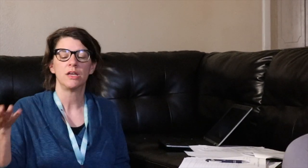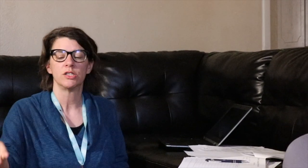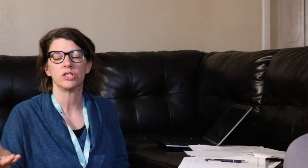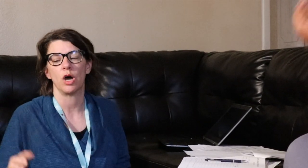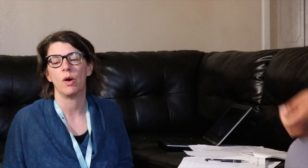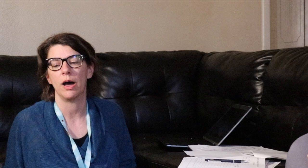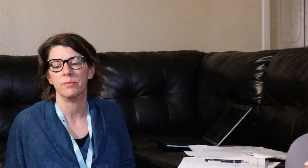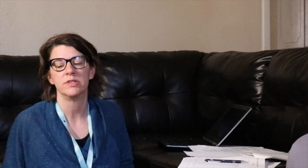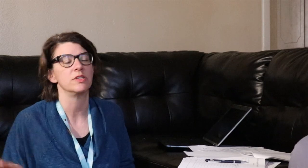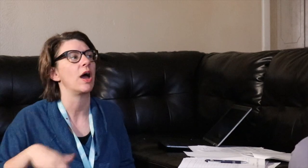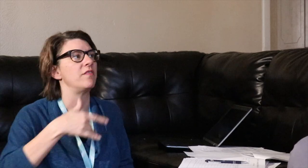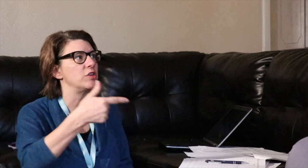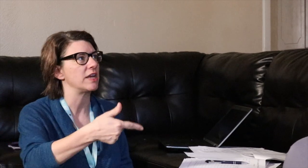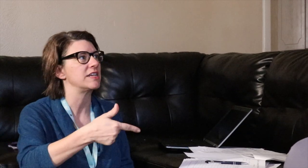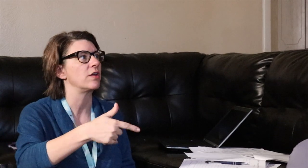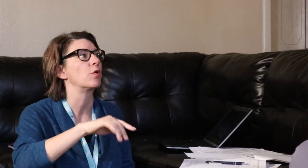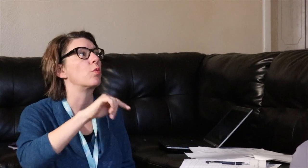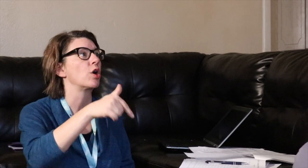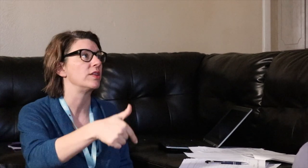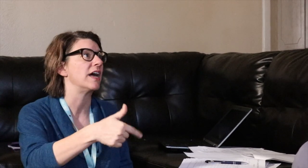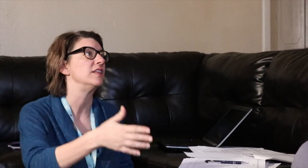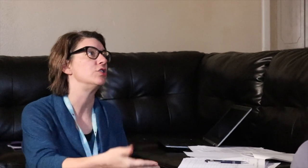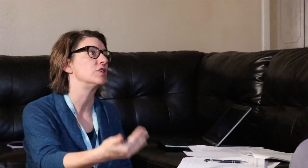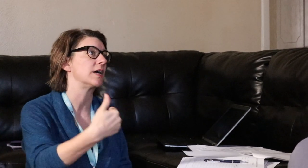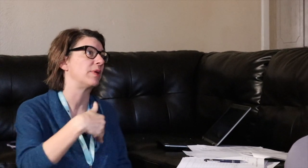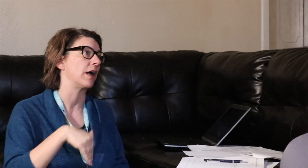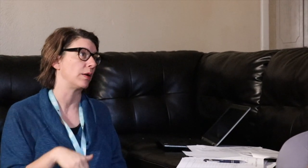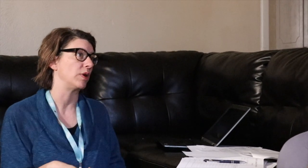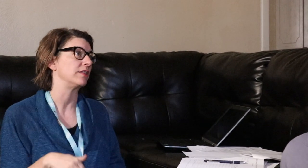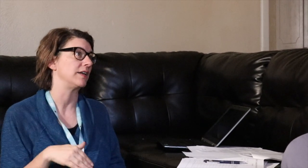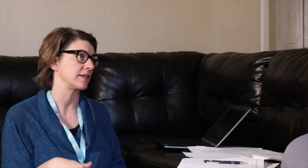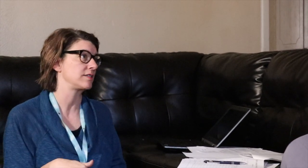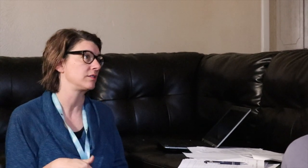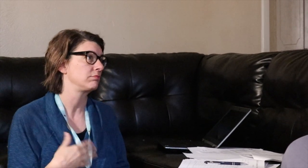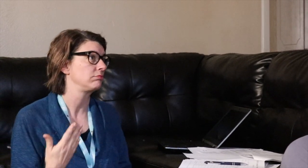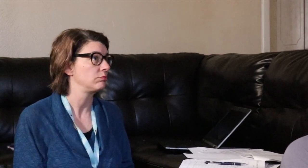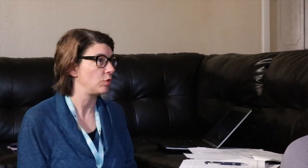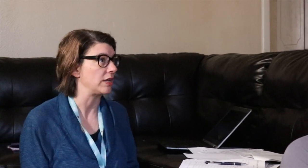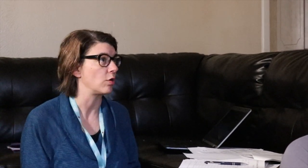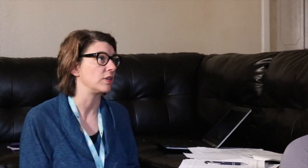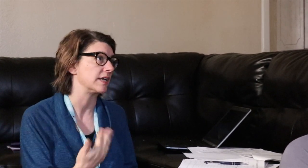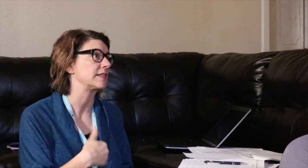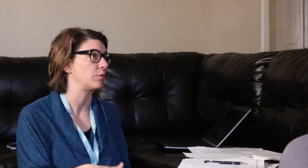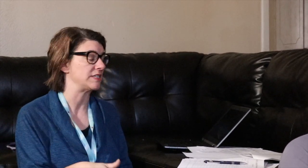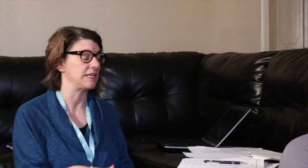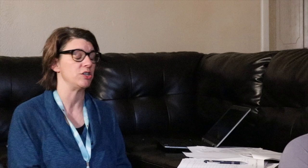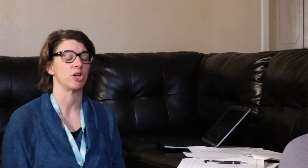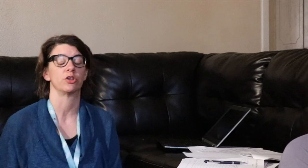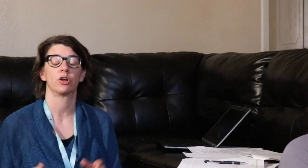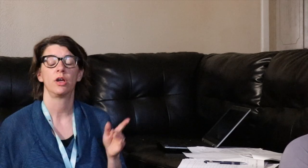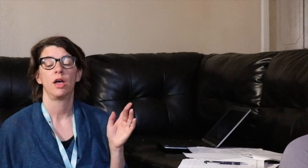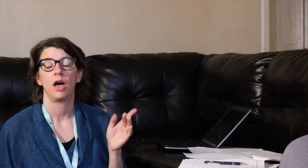So, um, so have you take over, work on that and then you can tell me how that went next week or the next time we see each other.